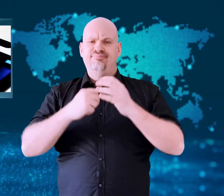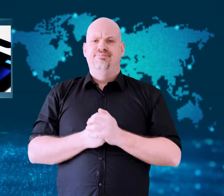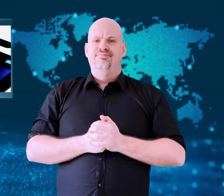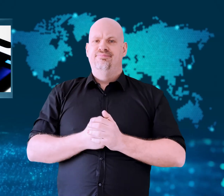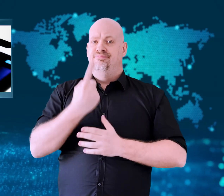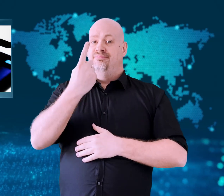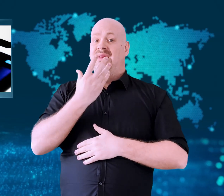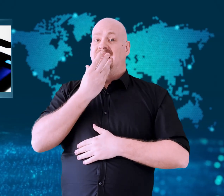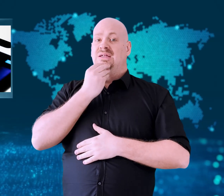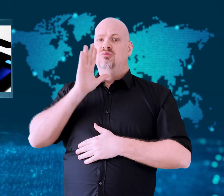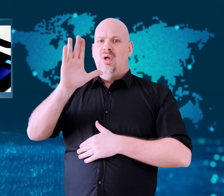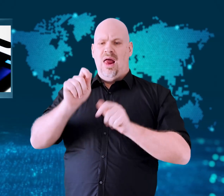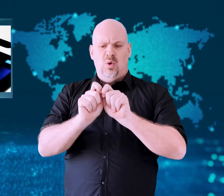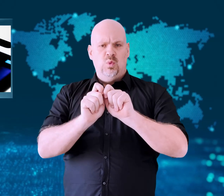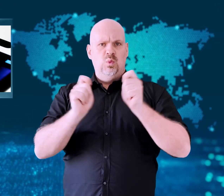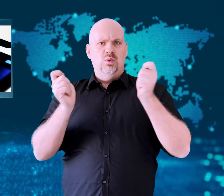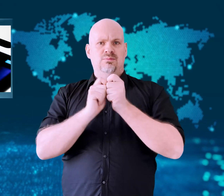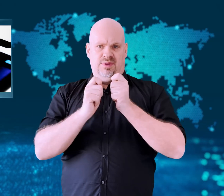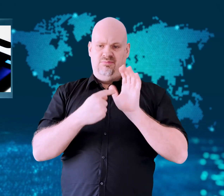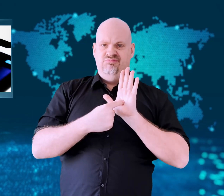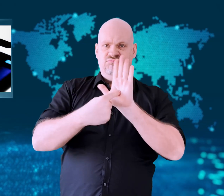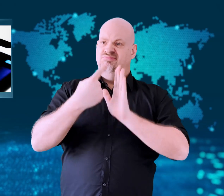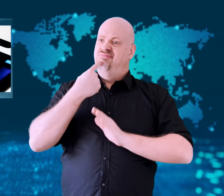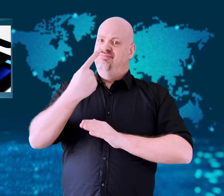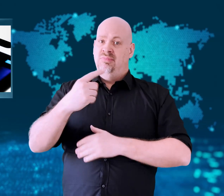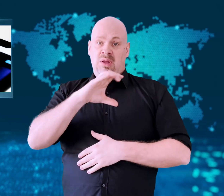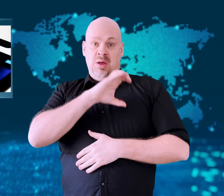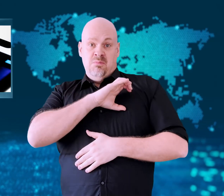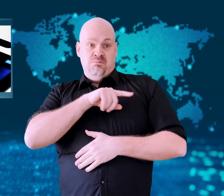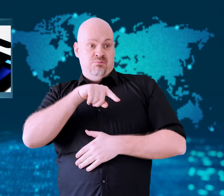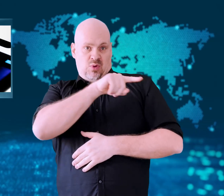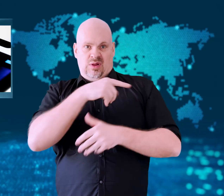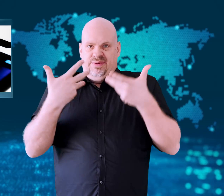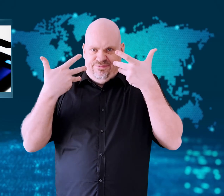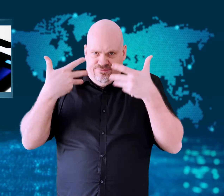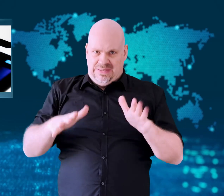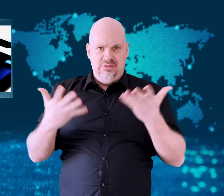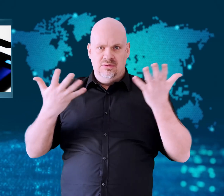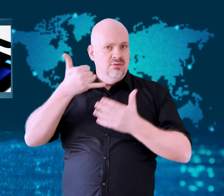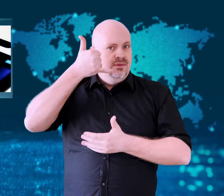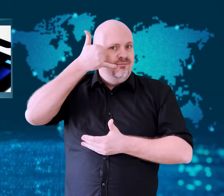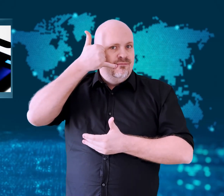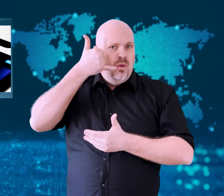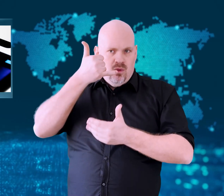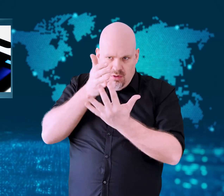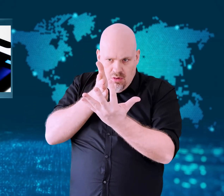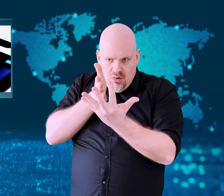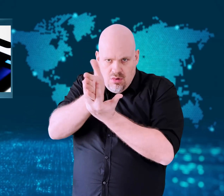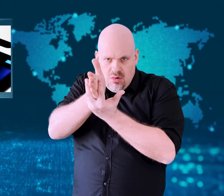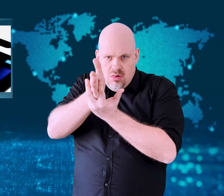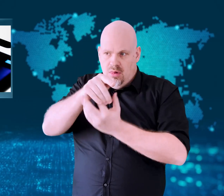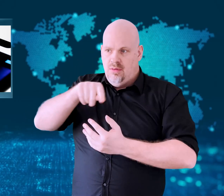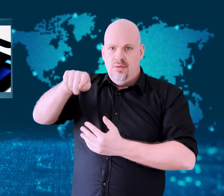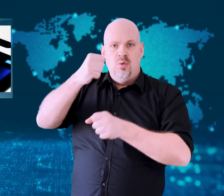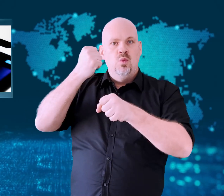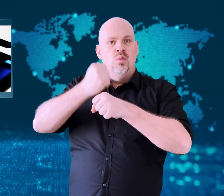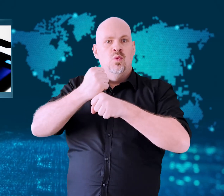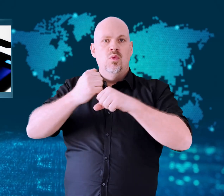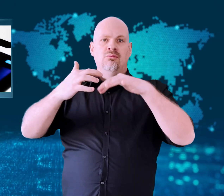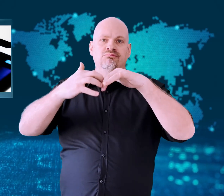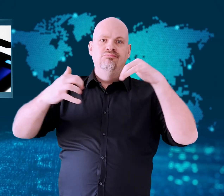An Israeli newspaper reported that police were using powerful